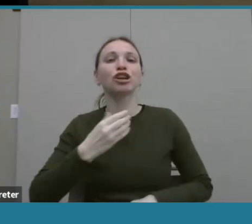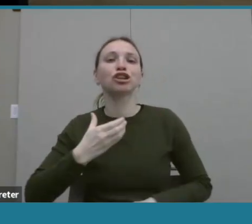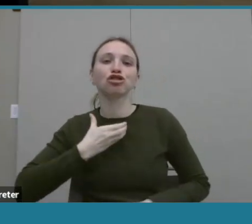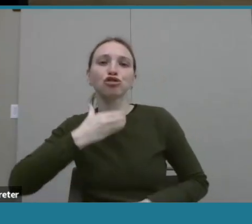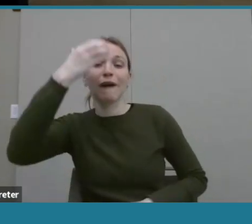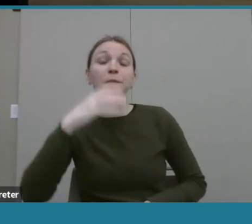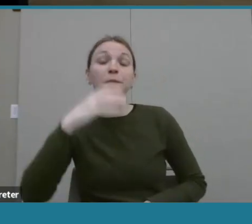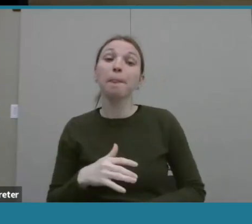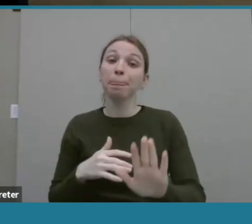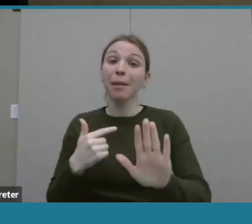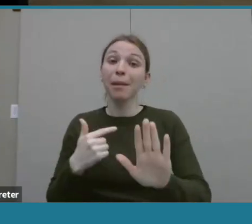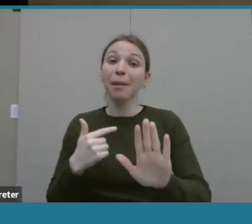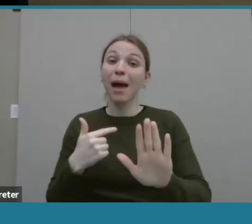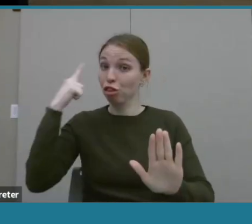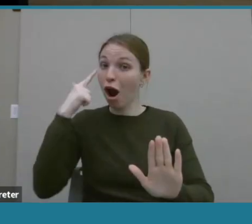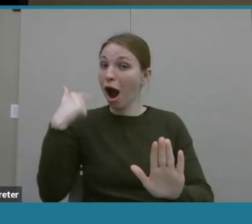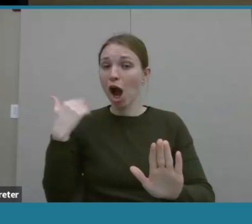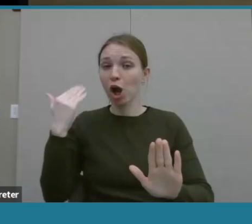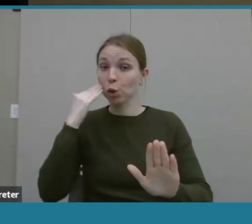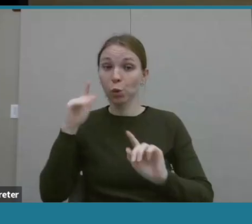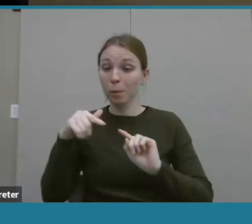about these animals, but apparently I didn't know anything.